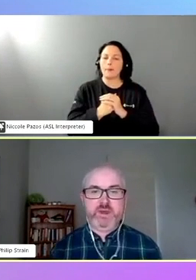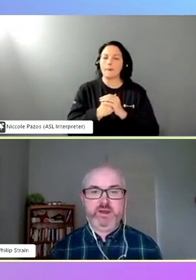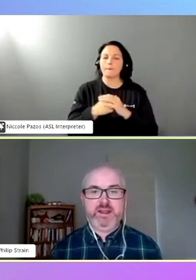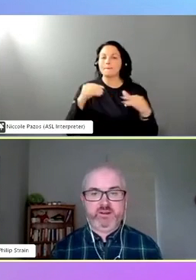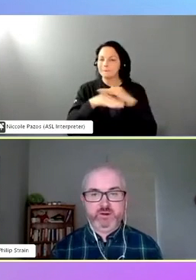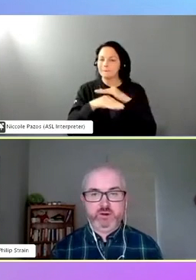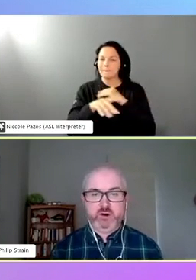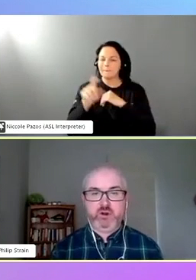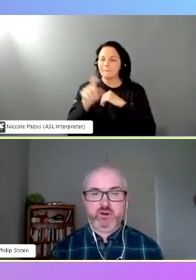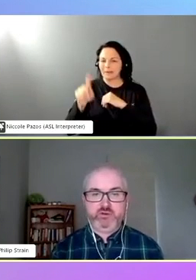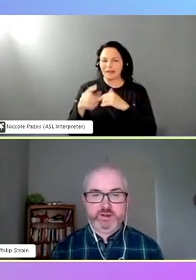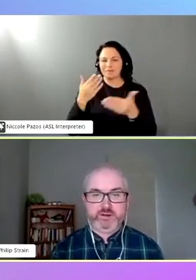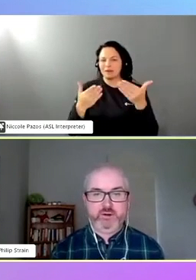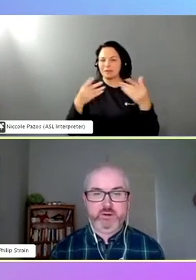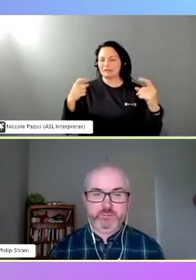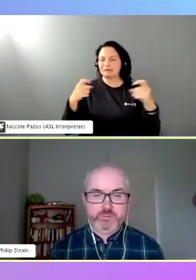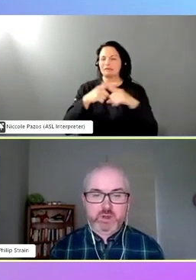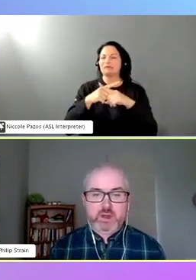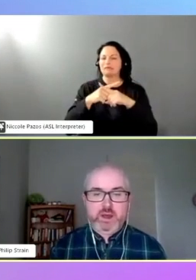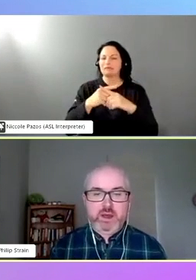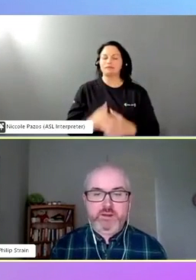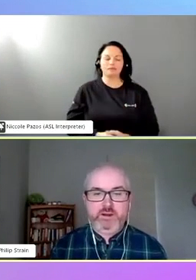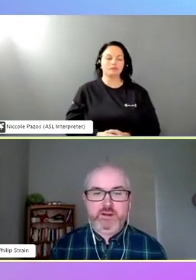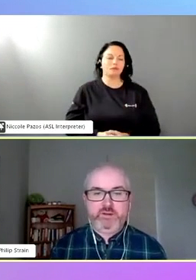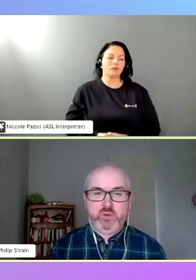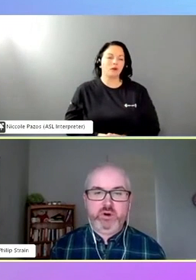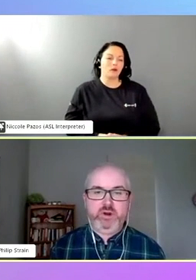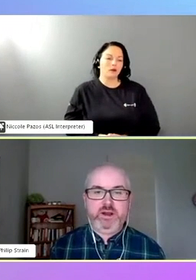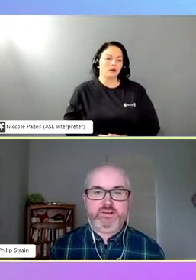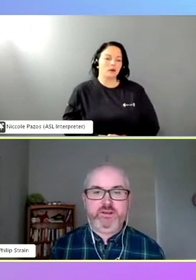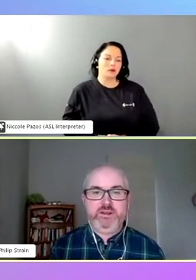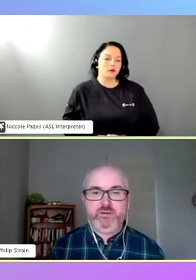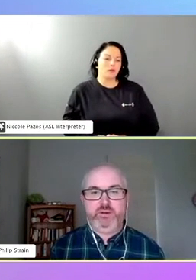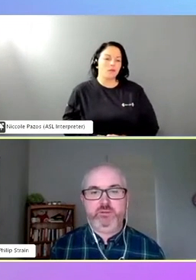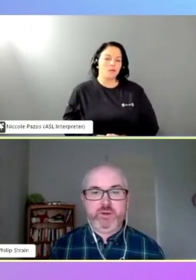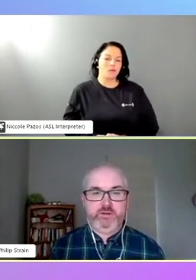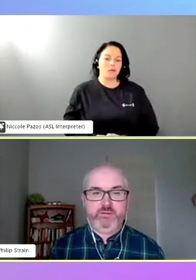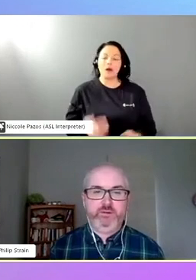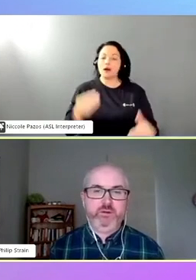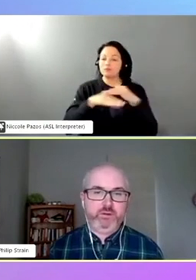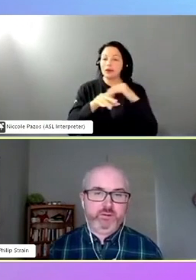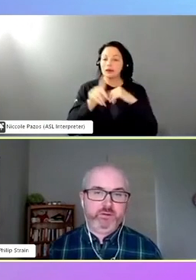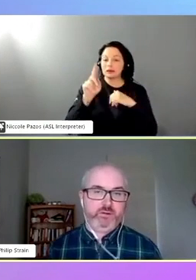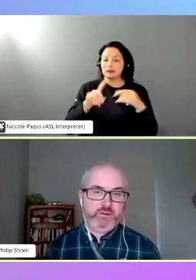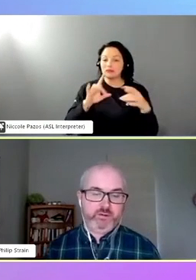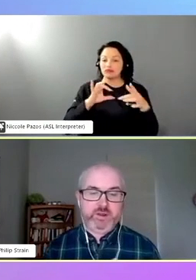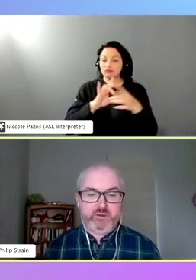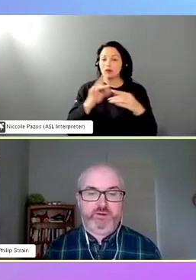and there is a virtual keyboard that shows the keys that are pressed.